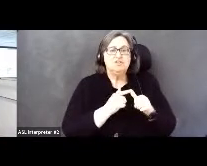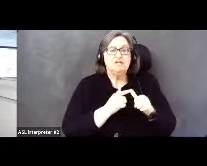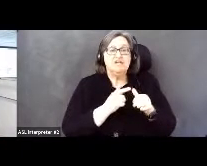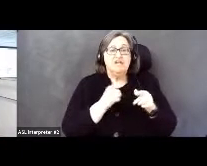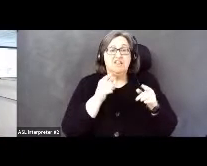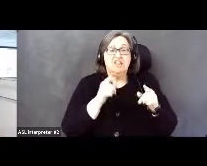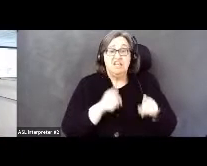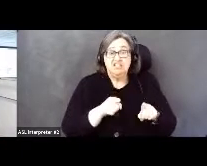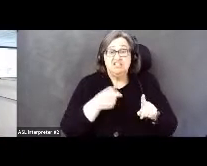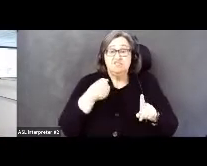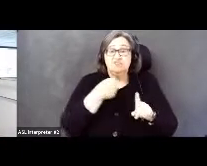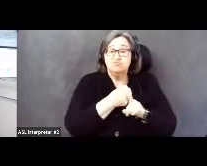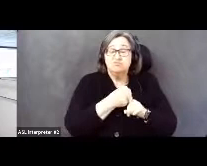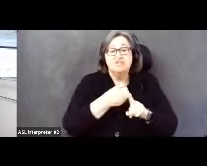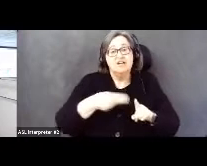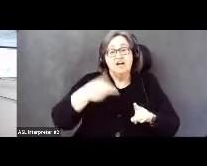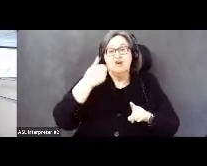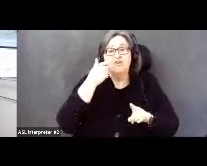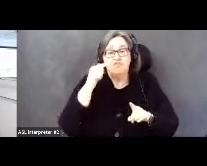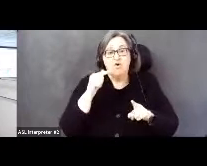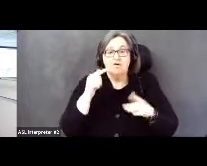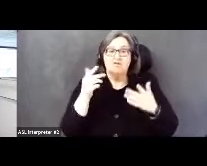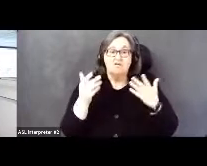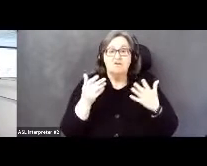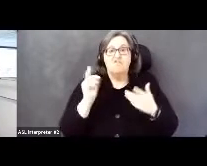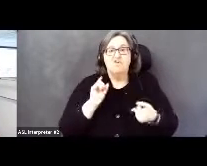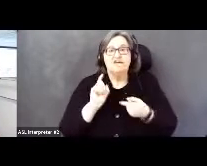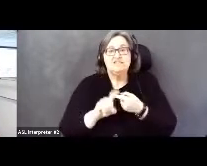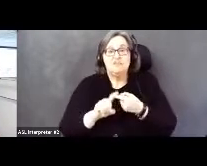higher. We have data on the Hispanics and